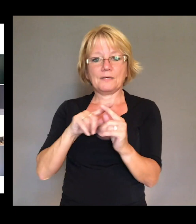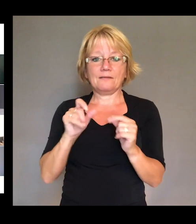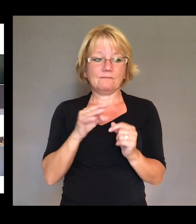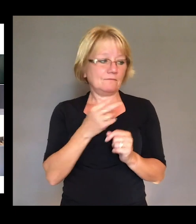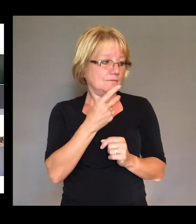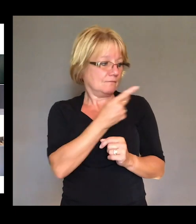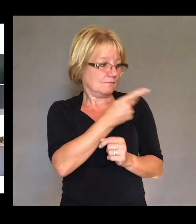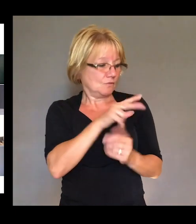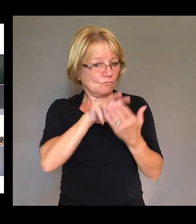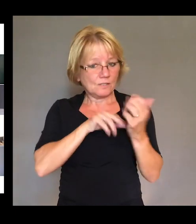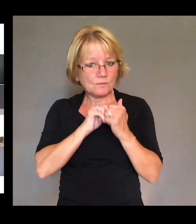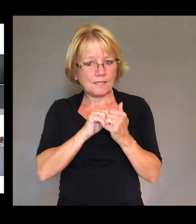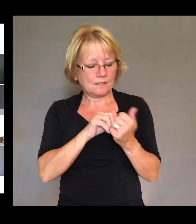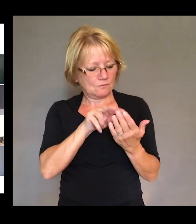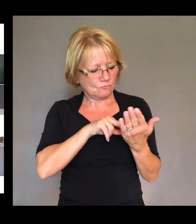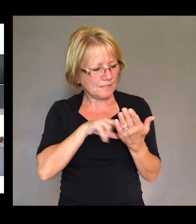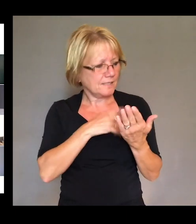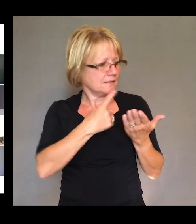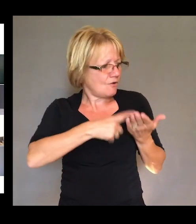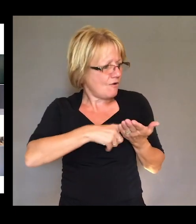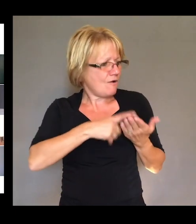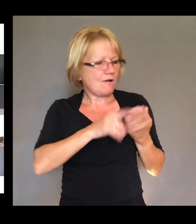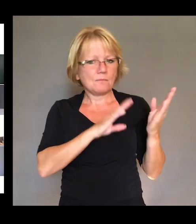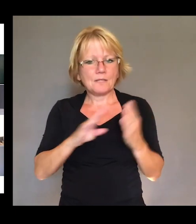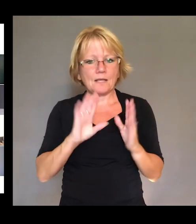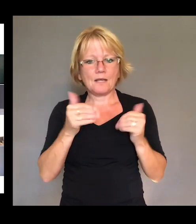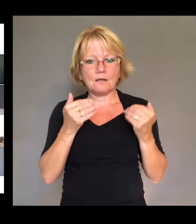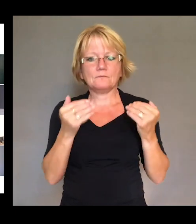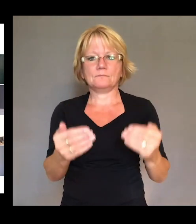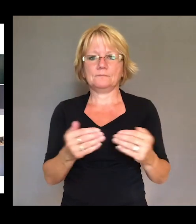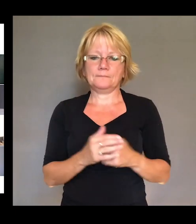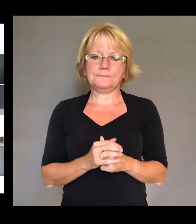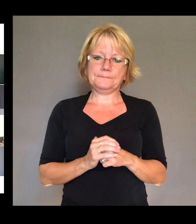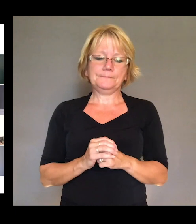I feel like when you read with somebody else and you just stuff that you can really dive deep and create a plan of how to move forward.